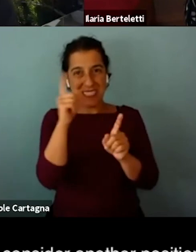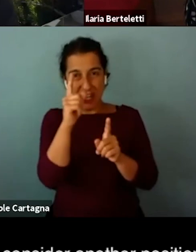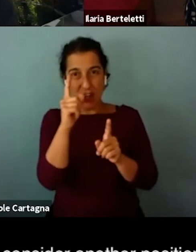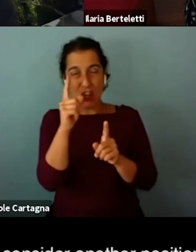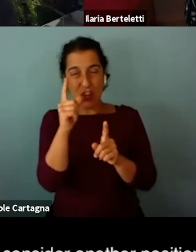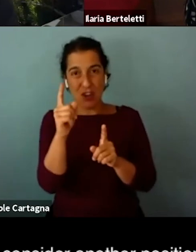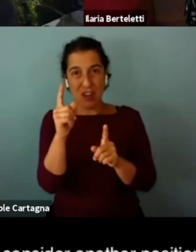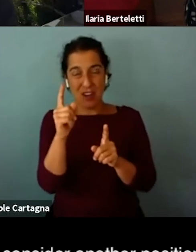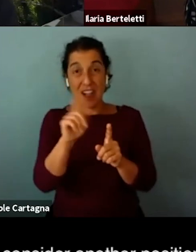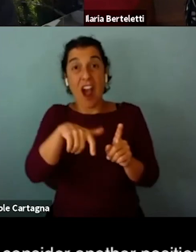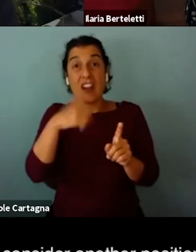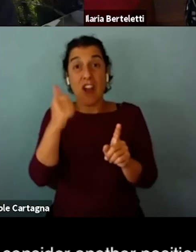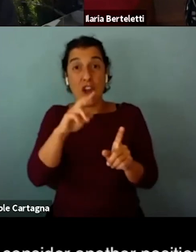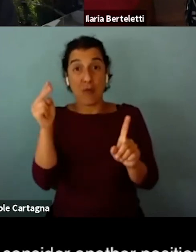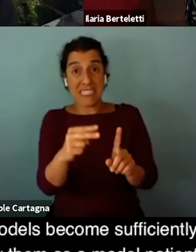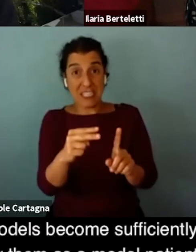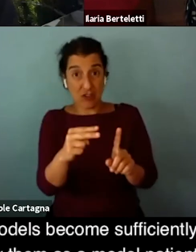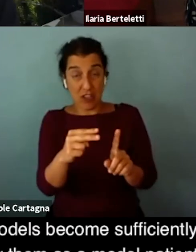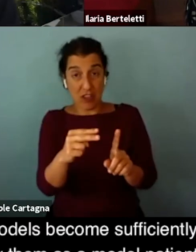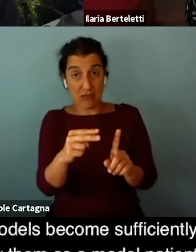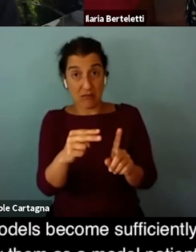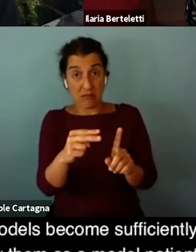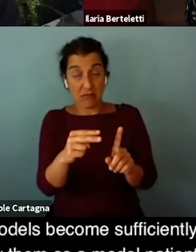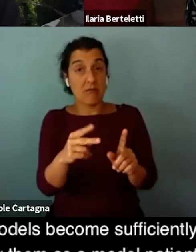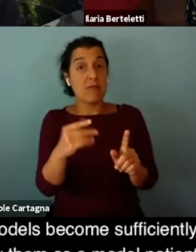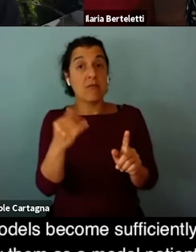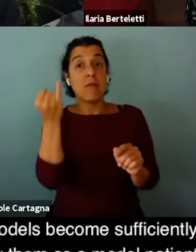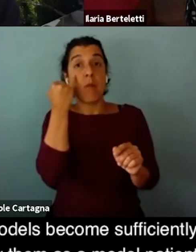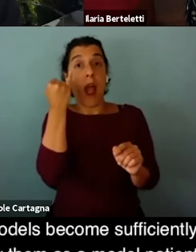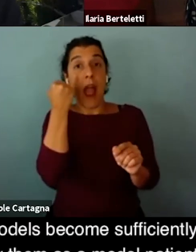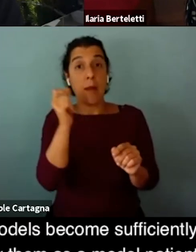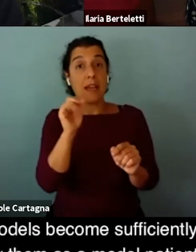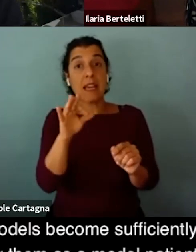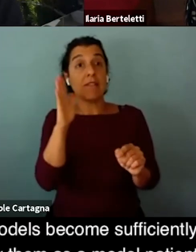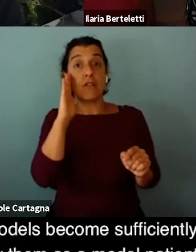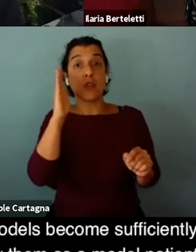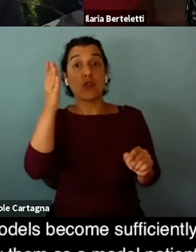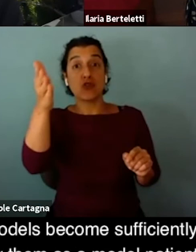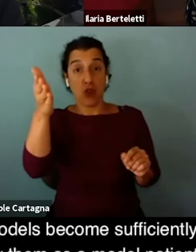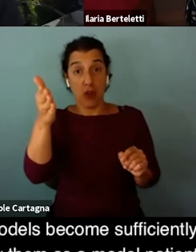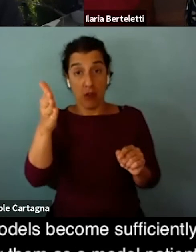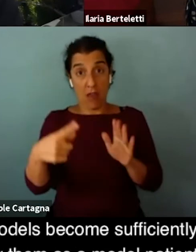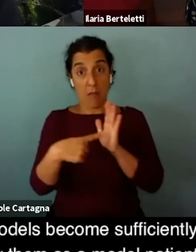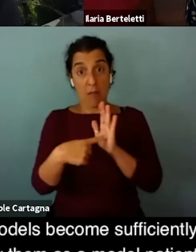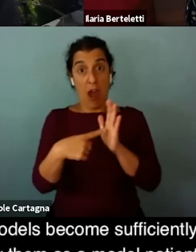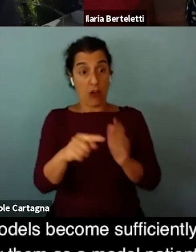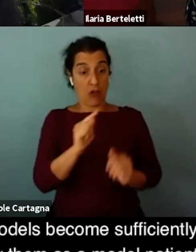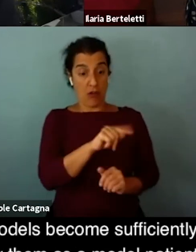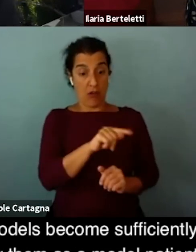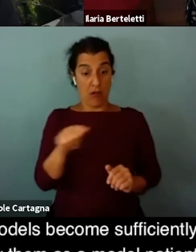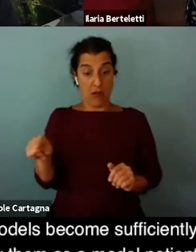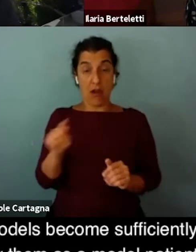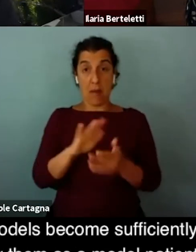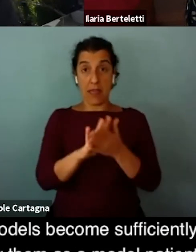another position where what happens if in the future the models become sufficiently complex that